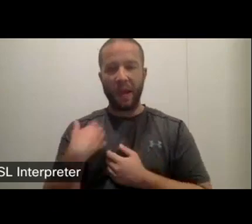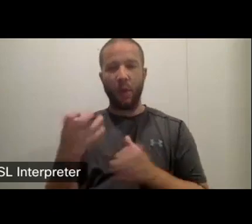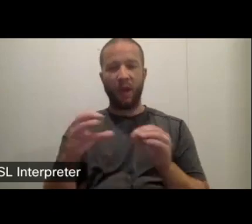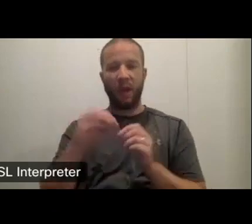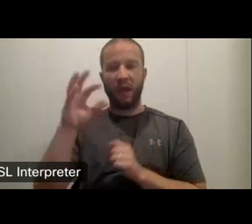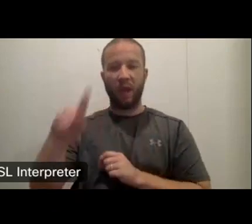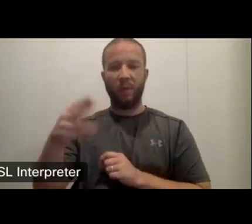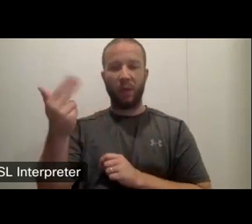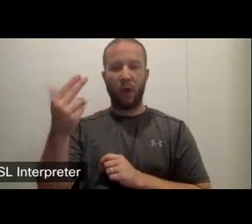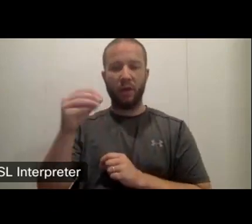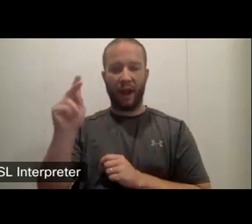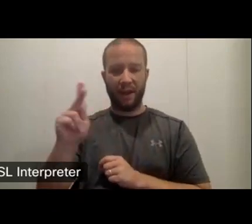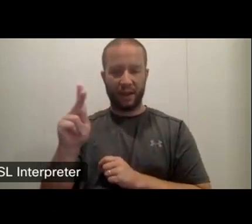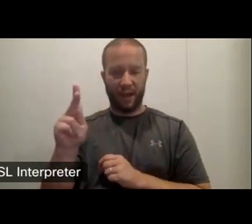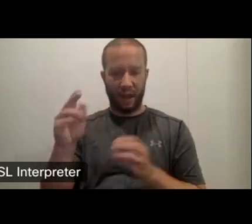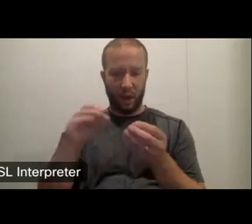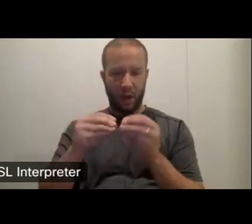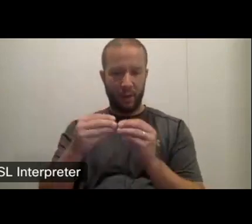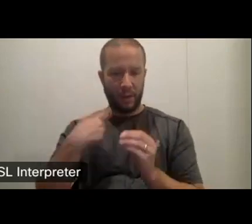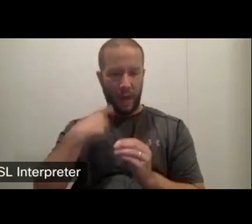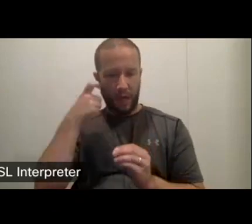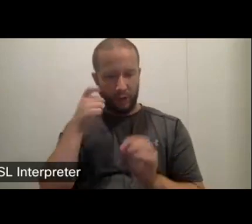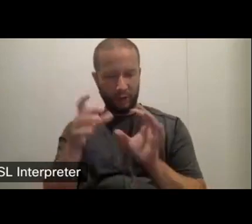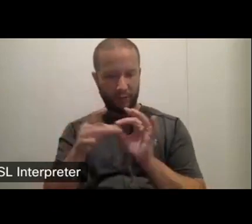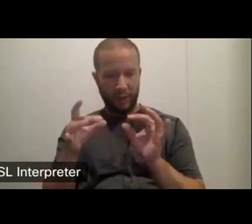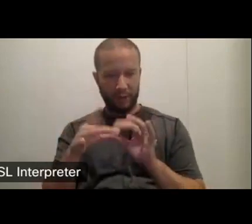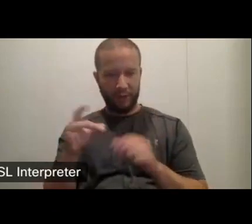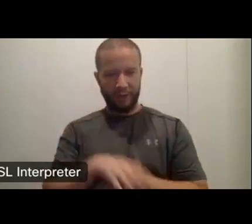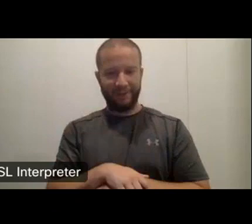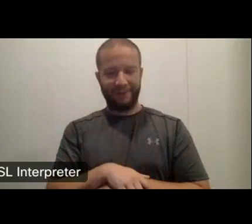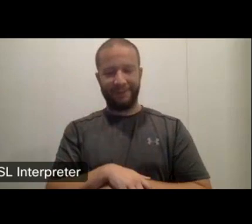um well to clarify the numbers I brought earlier um Maxine mentioned that 13th and